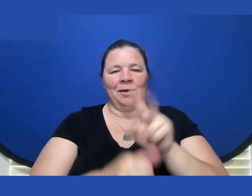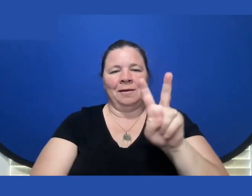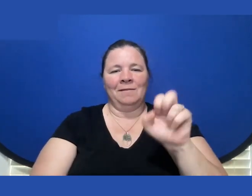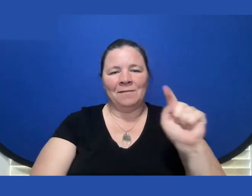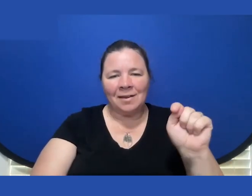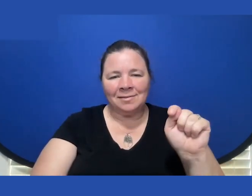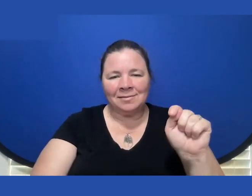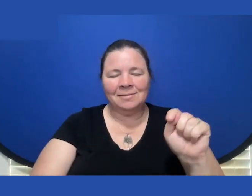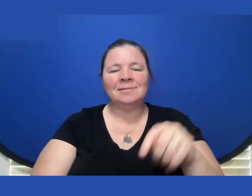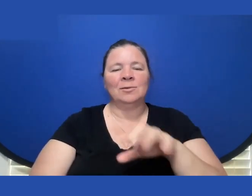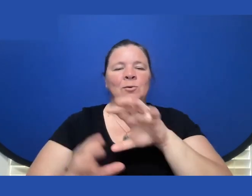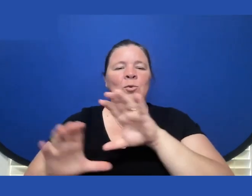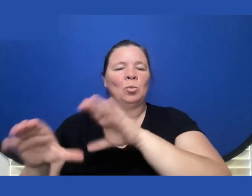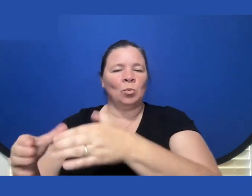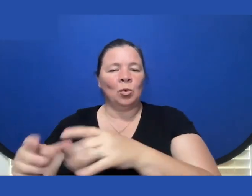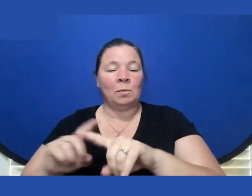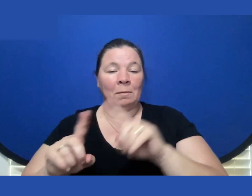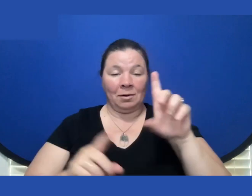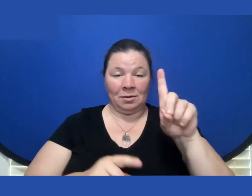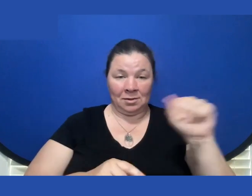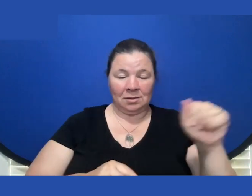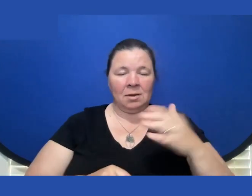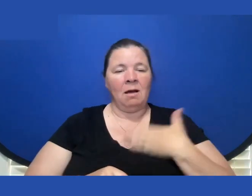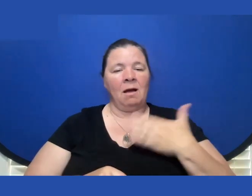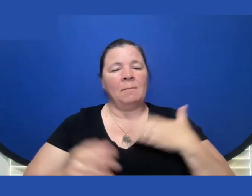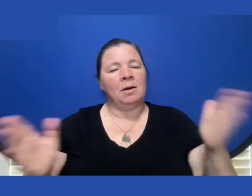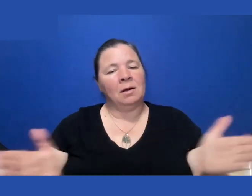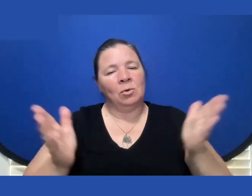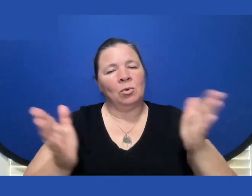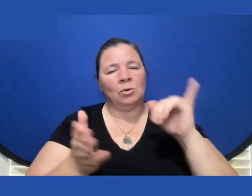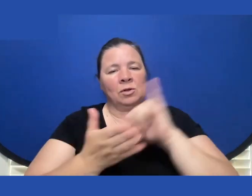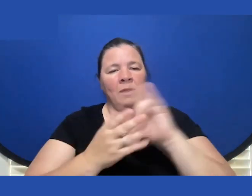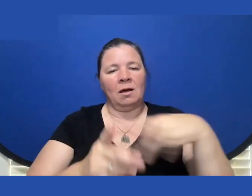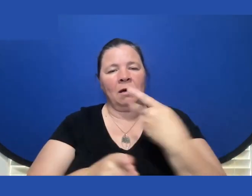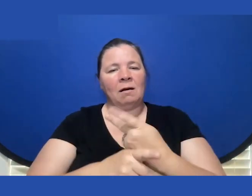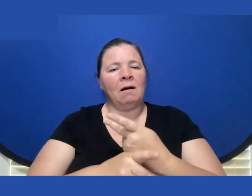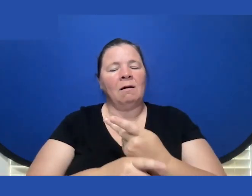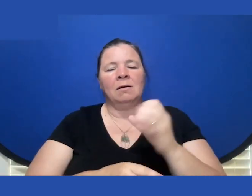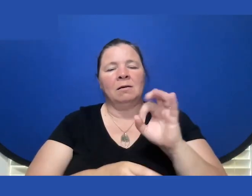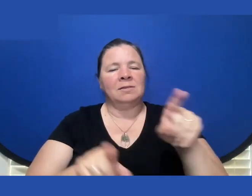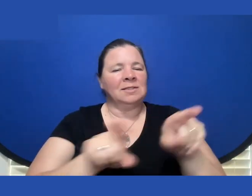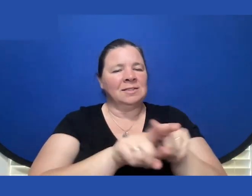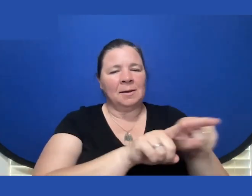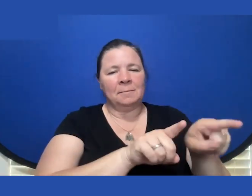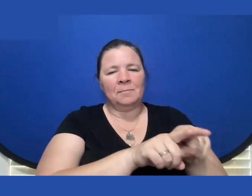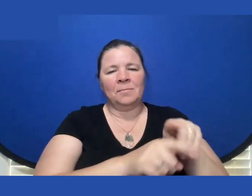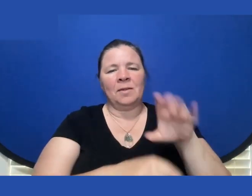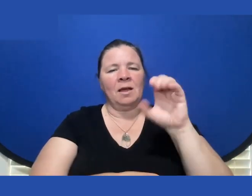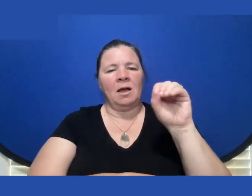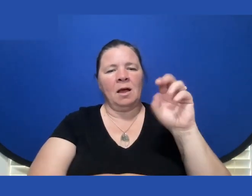but with disability, I'm happy to encourage some of that same type of, you know, outreach for that community.